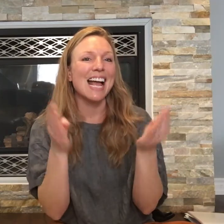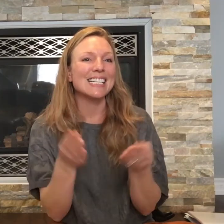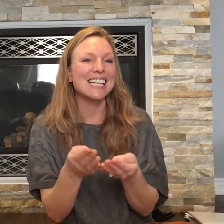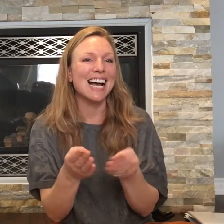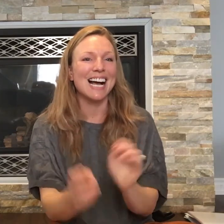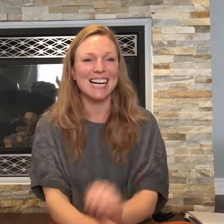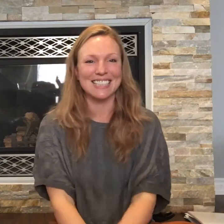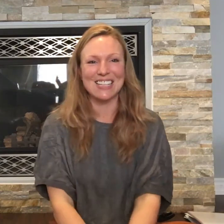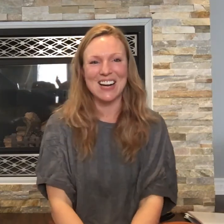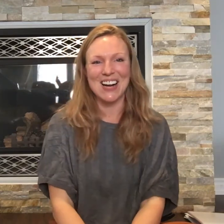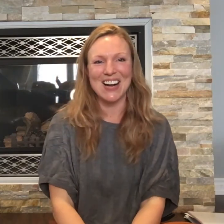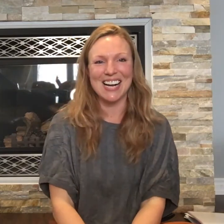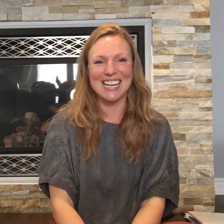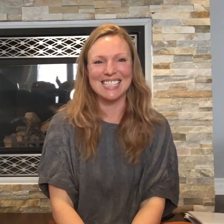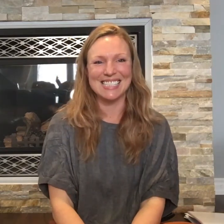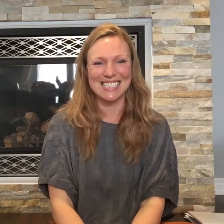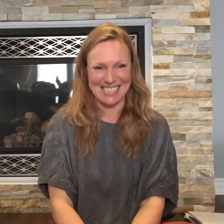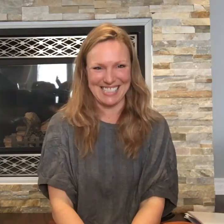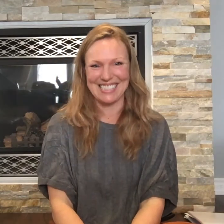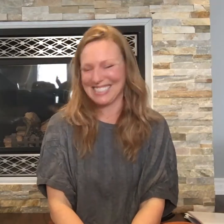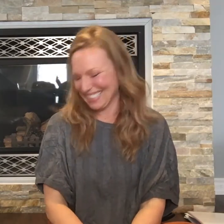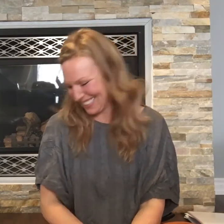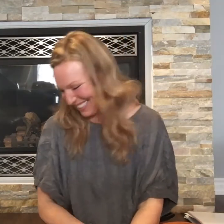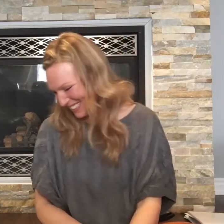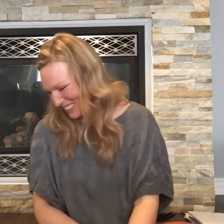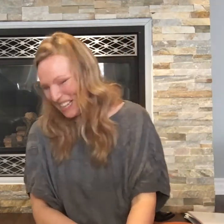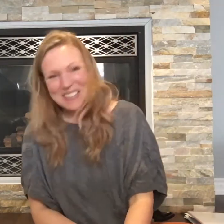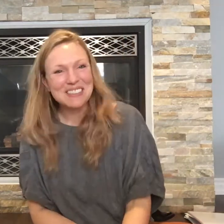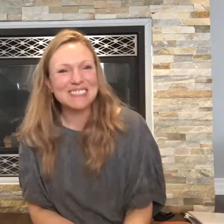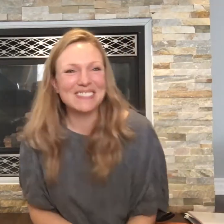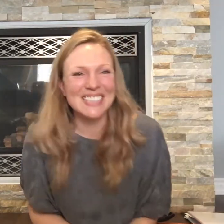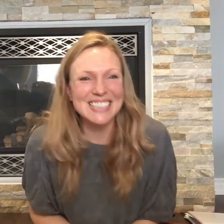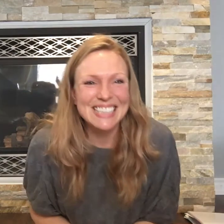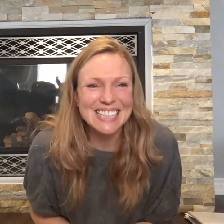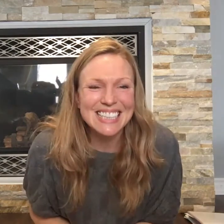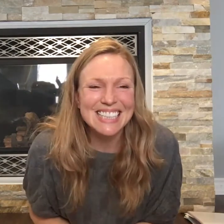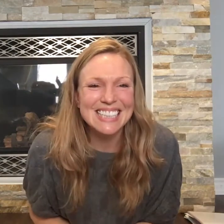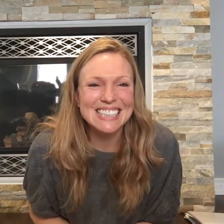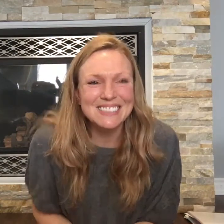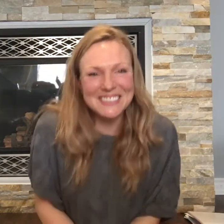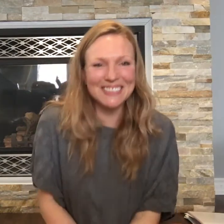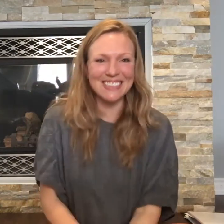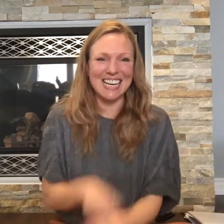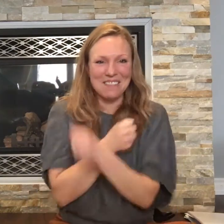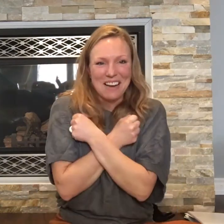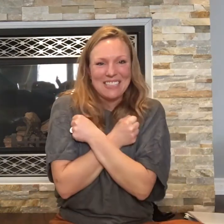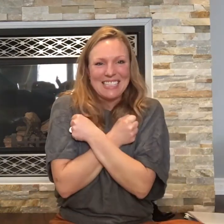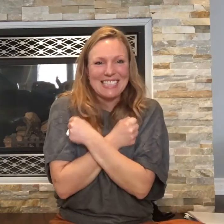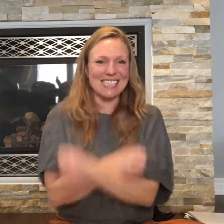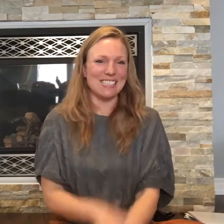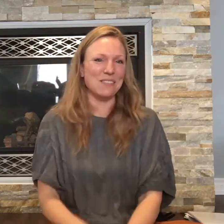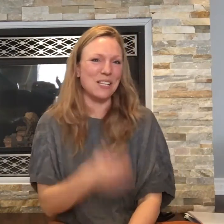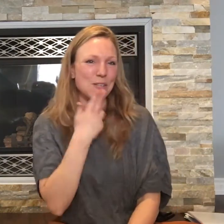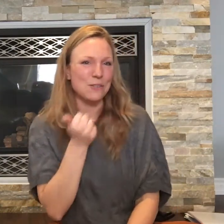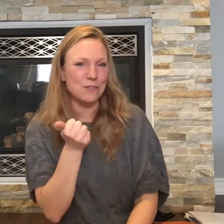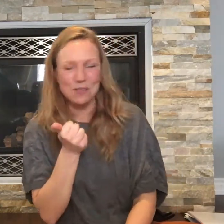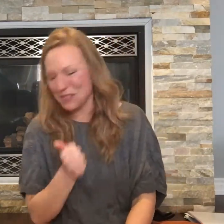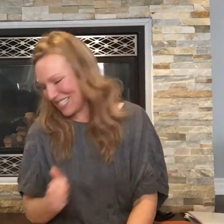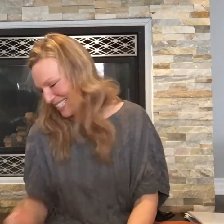Must be SANTA, SANTA, SANTA CLAUS. Must be SANTA, Must be SANTA, Must be SANTA, SANTA, SANTA CLAUS. Very good! ! love that one, it's so cute!